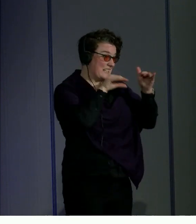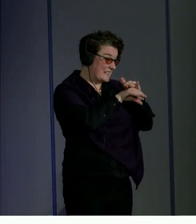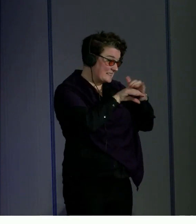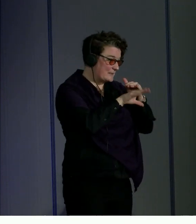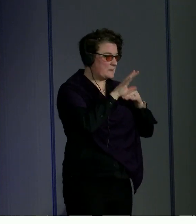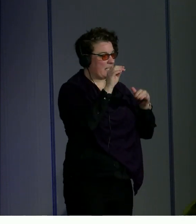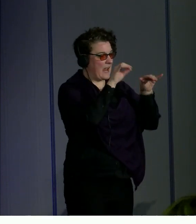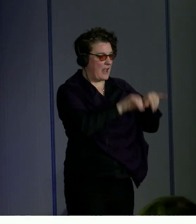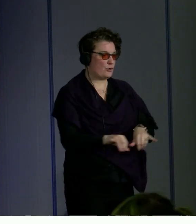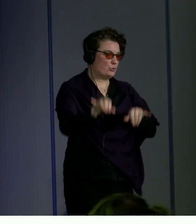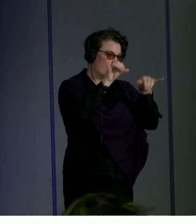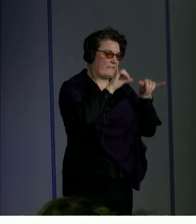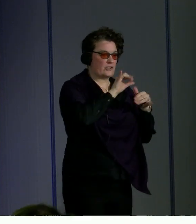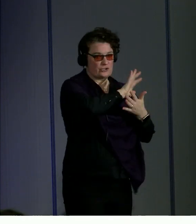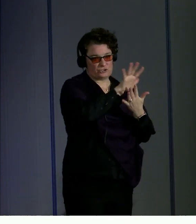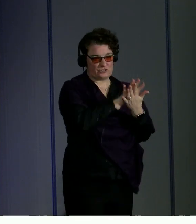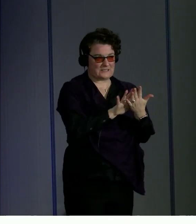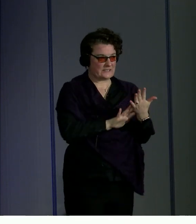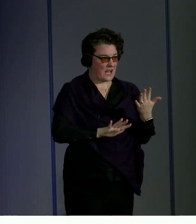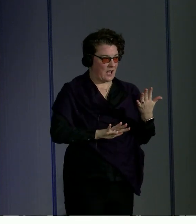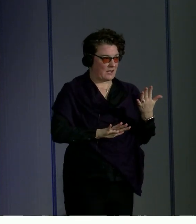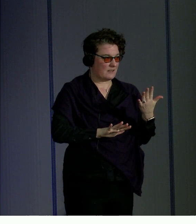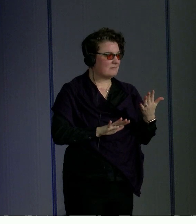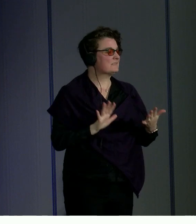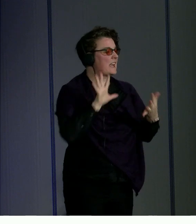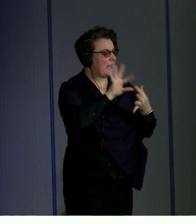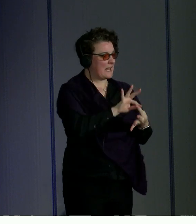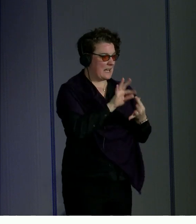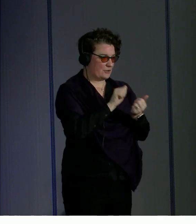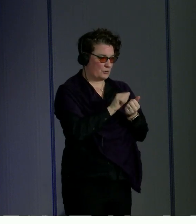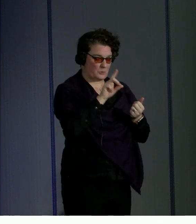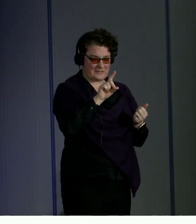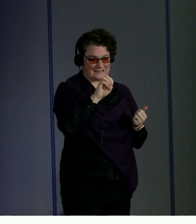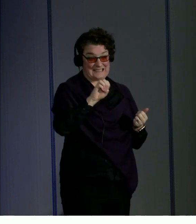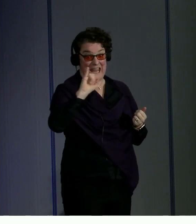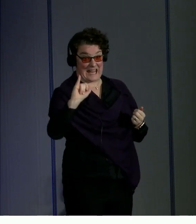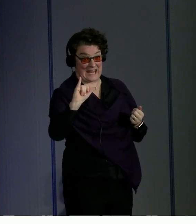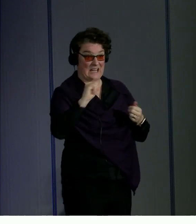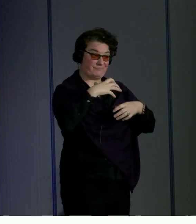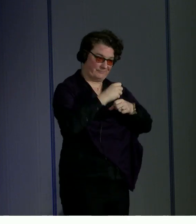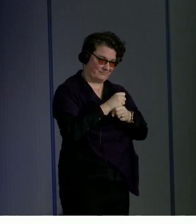Universal Design Connection with DEI (Diversity, Equity, and Inclusion).